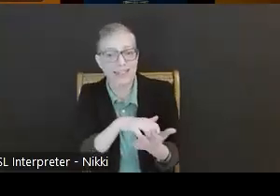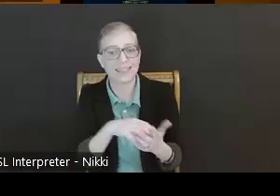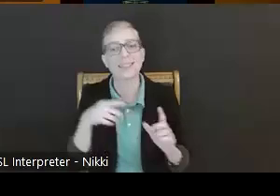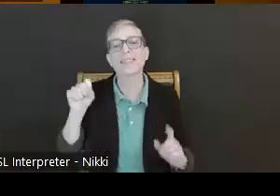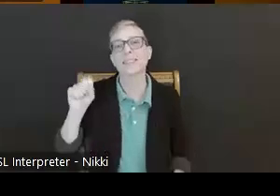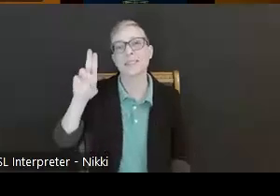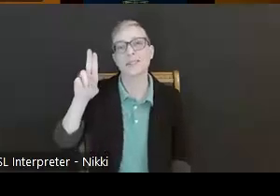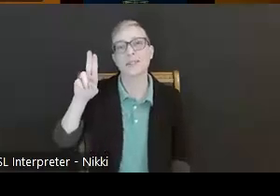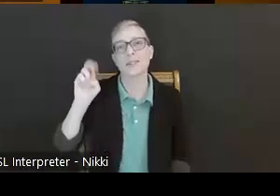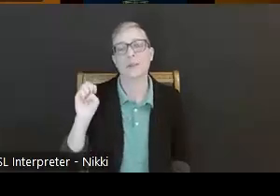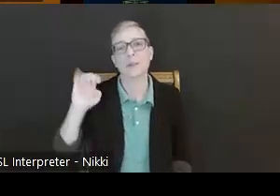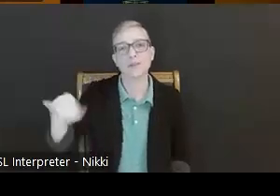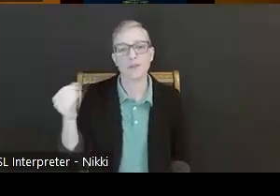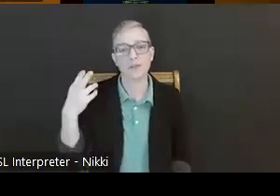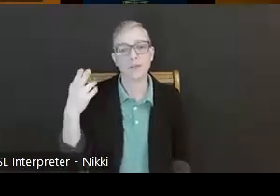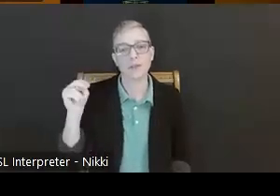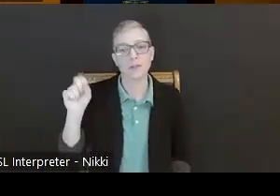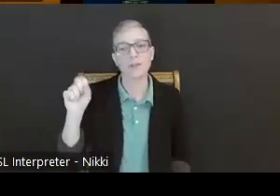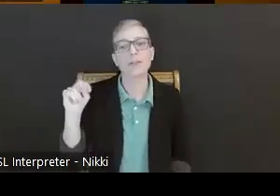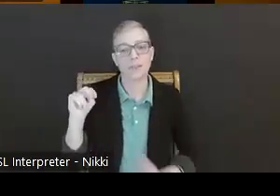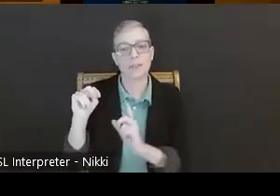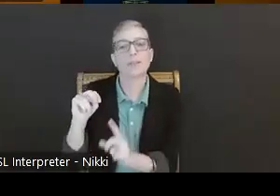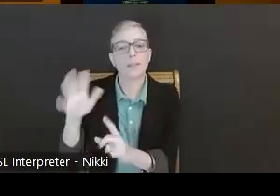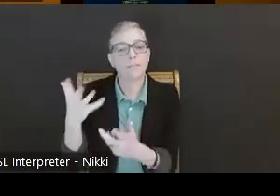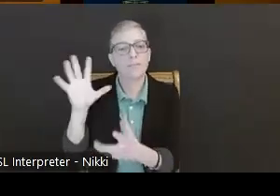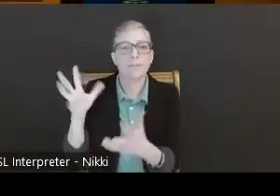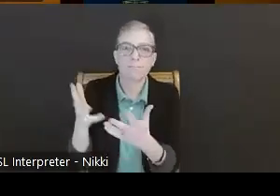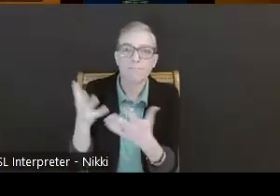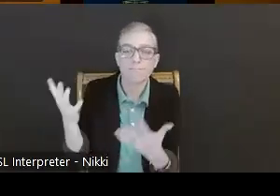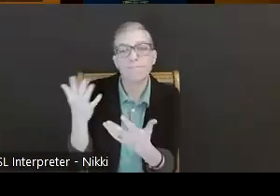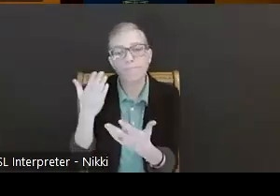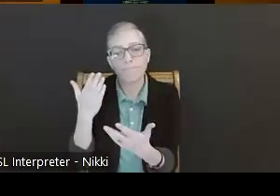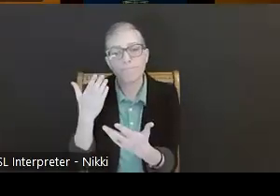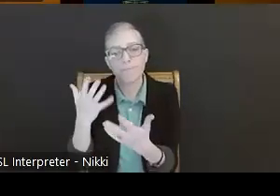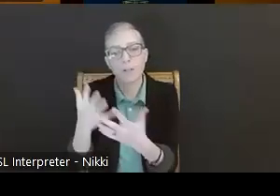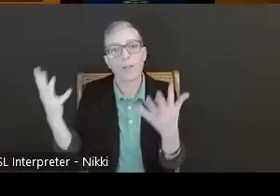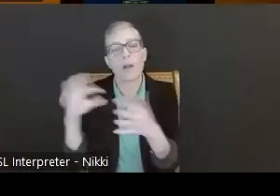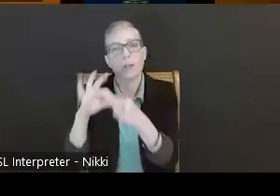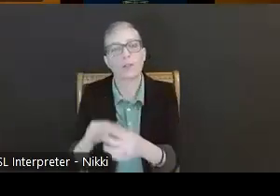like talking about this quote in the context of relationships um is because even the introverts